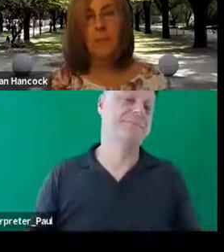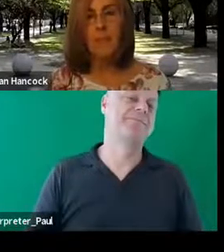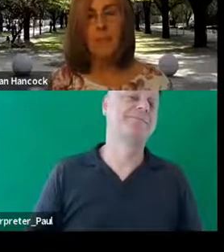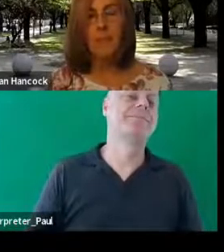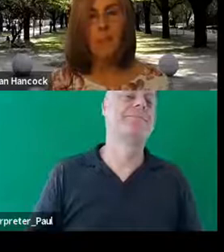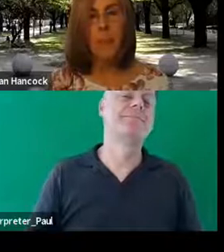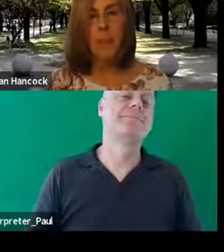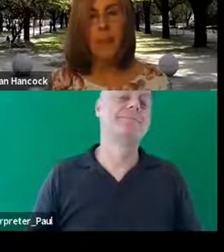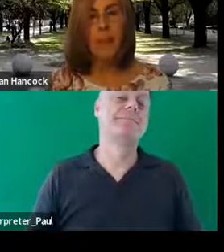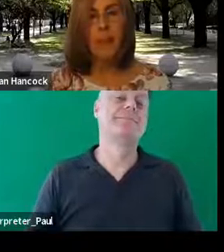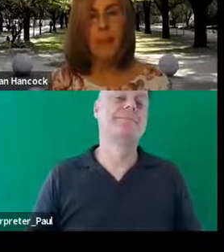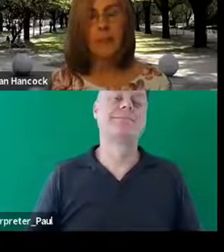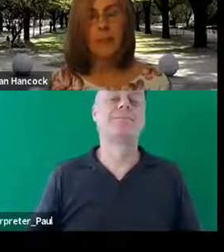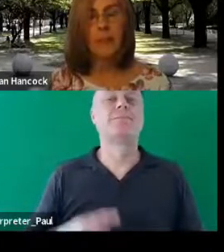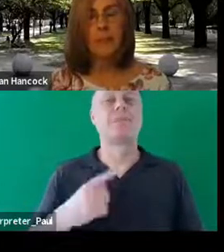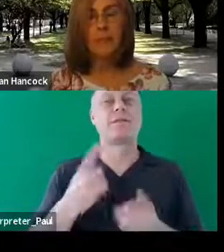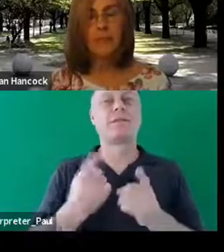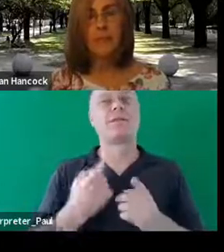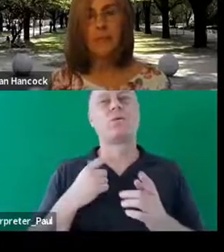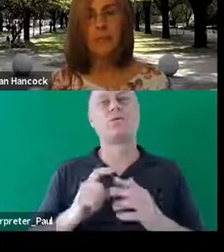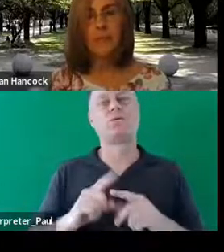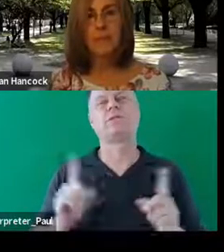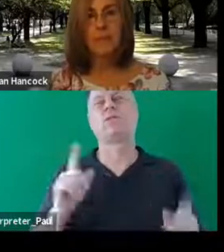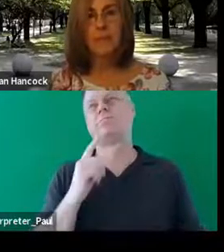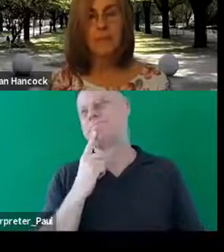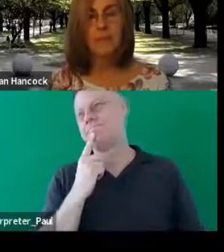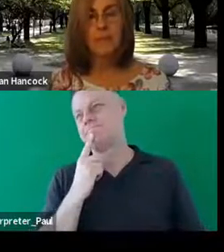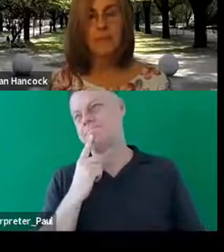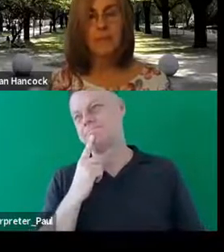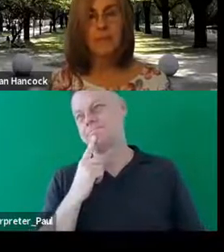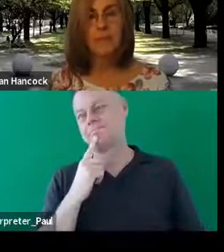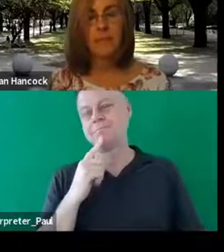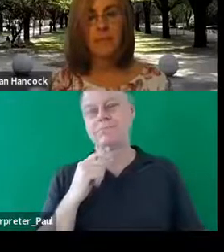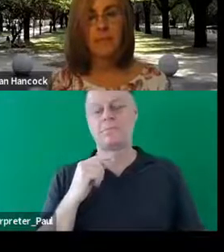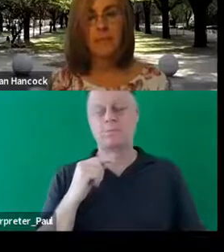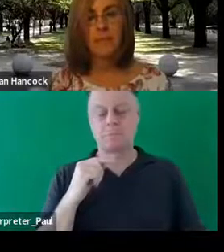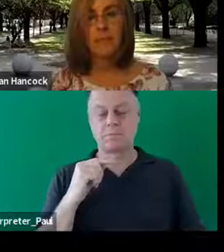things that we’d probably do differently is we made a switch to fortnightly meetings from 2018,